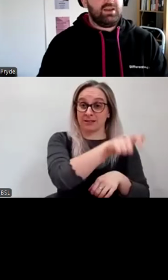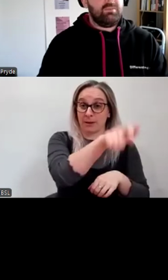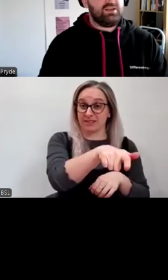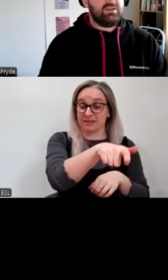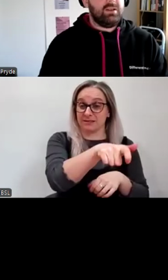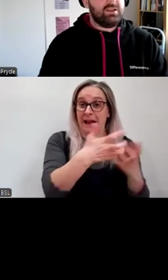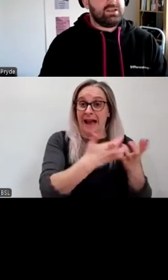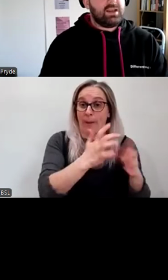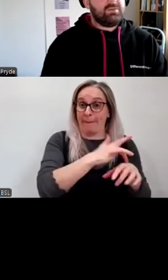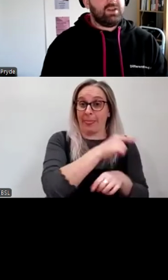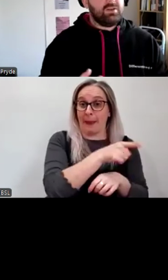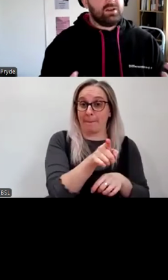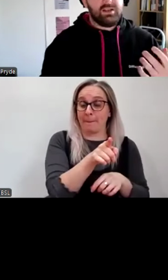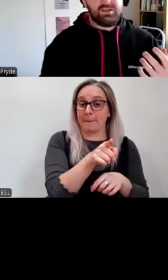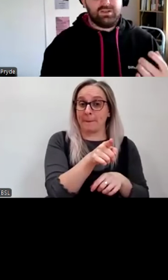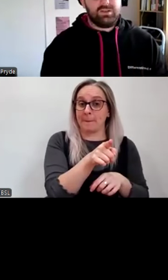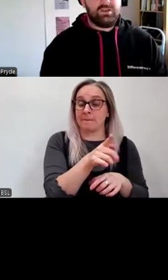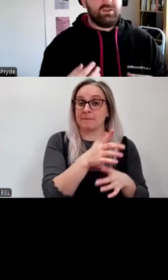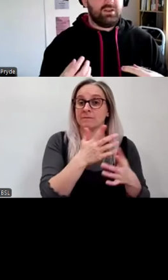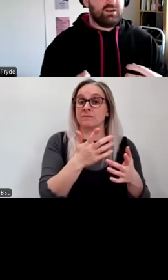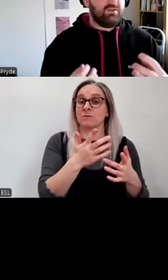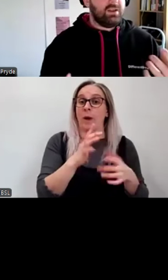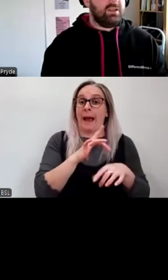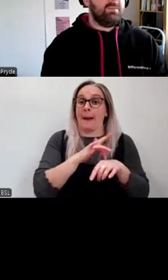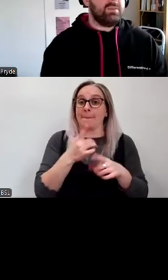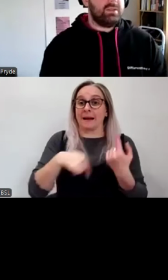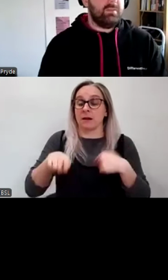and the impact on us as event organizers or event teams.